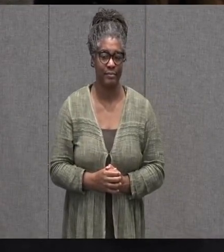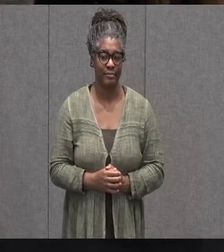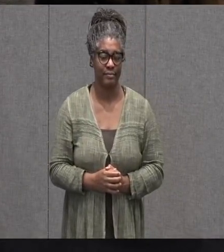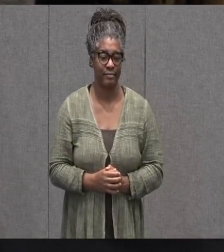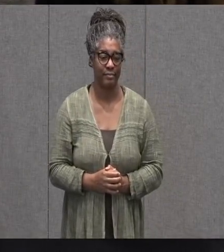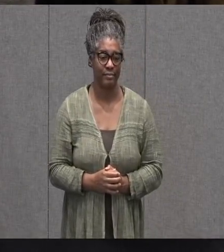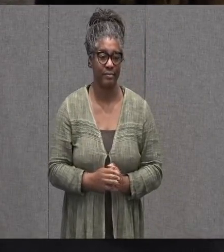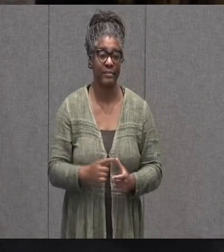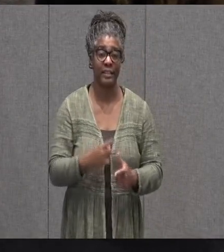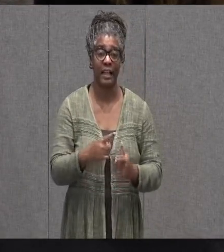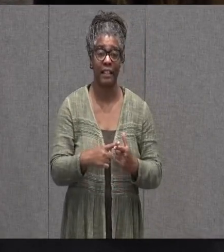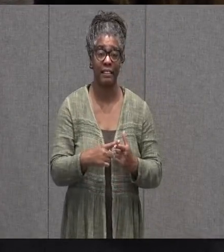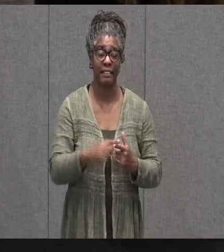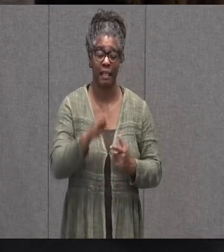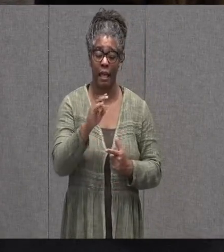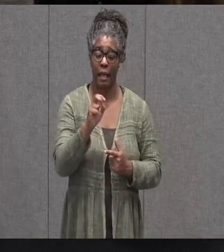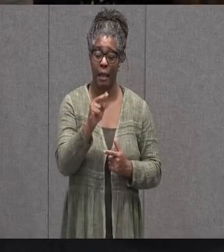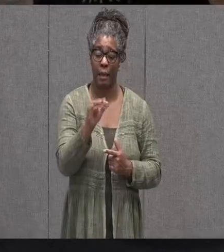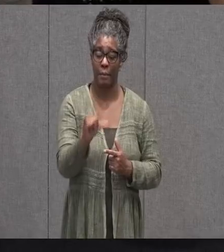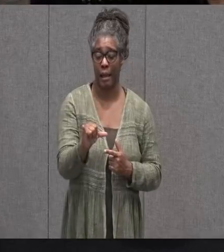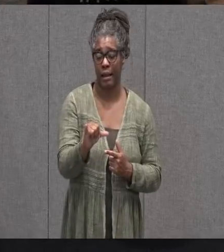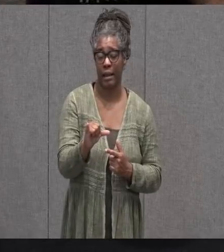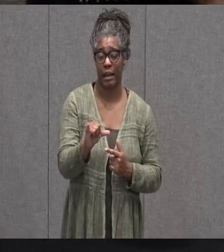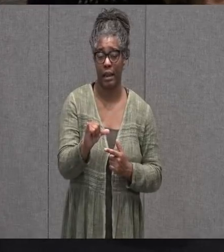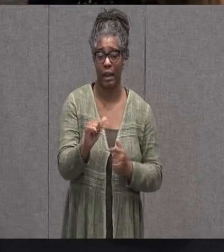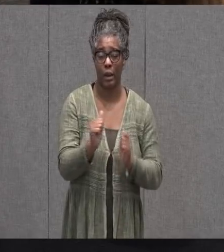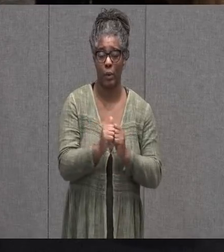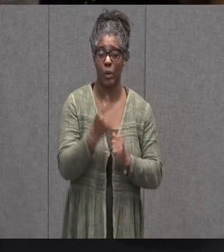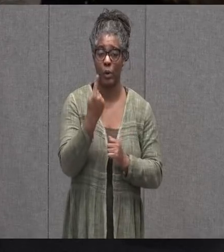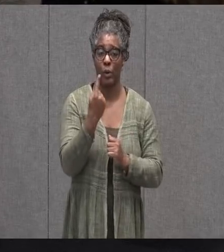Then Benny McBride, with one new penny,